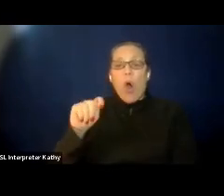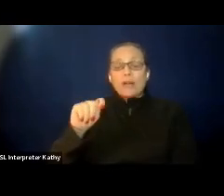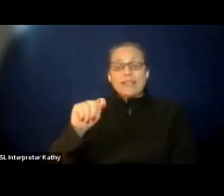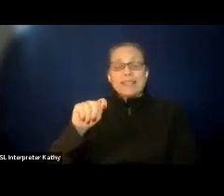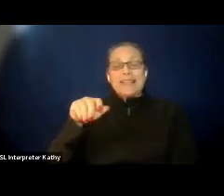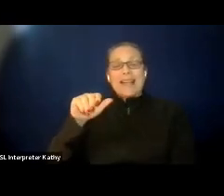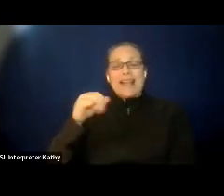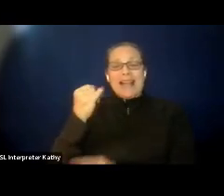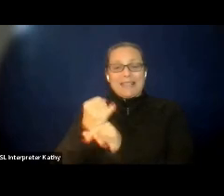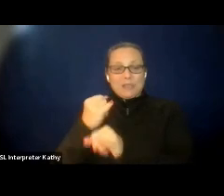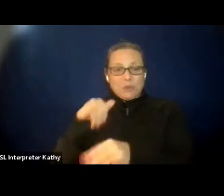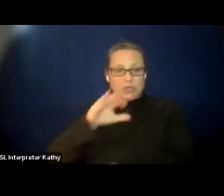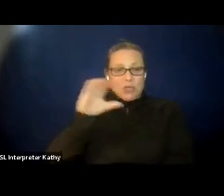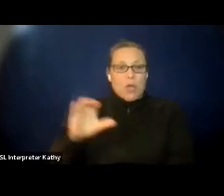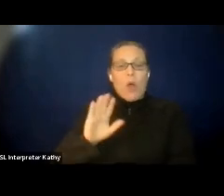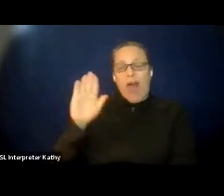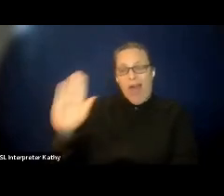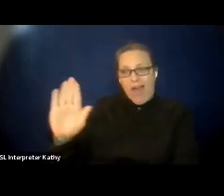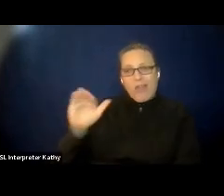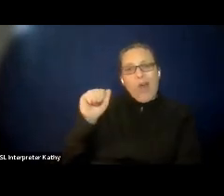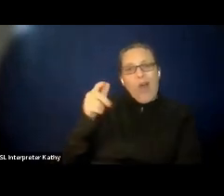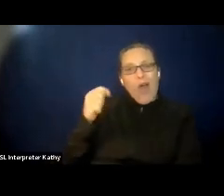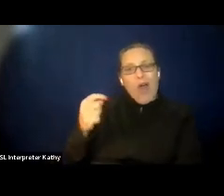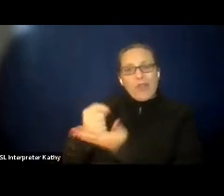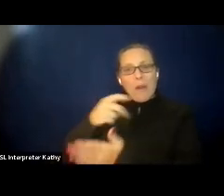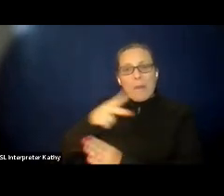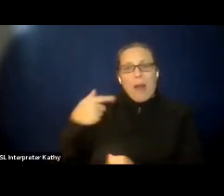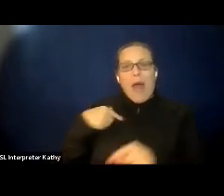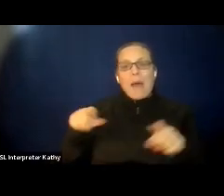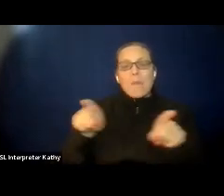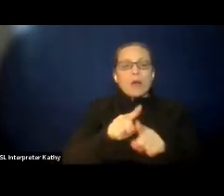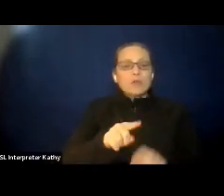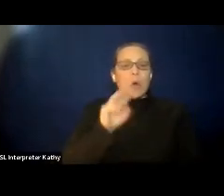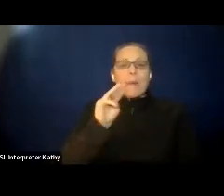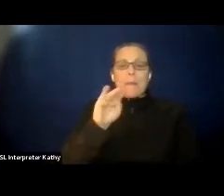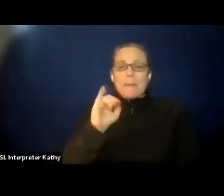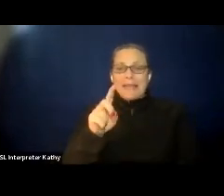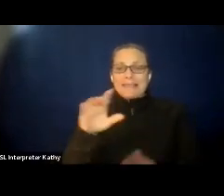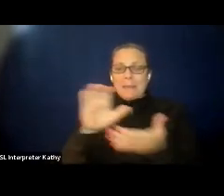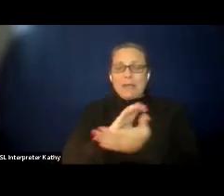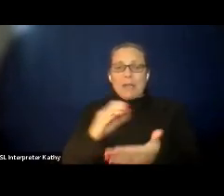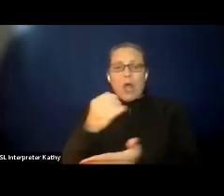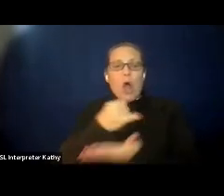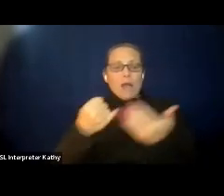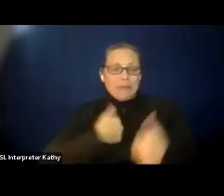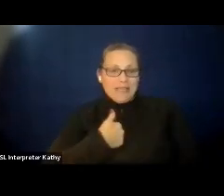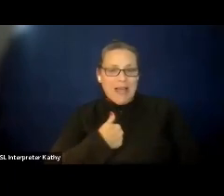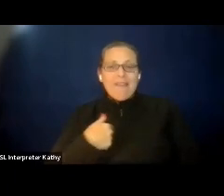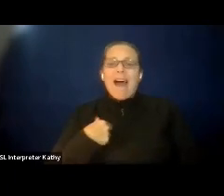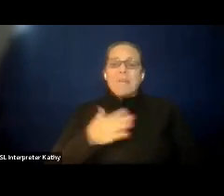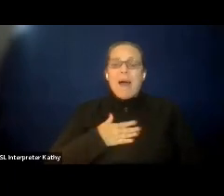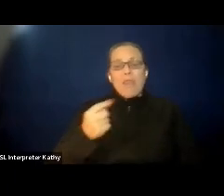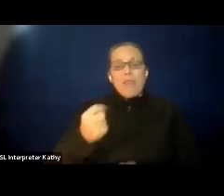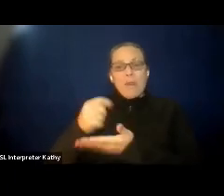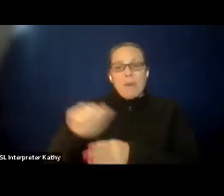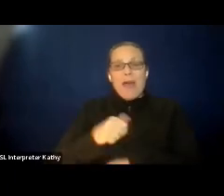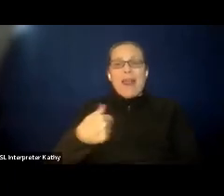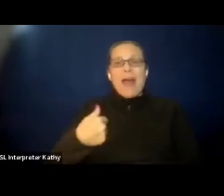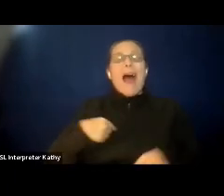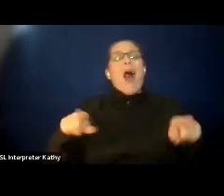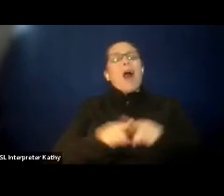I'm a disability studies adjunct professor at the School of the Art Interconstitute of Chicago. I'm a mixed